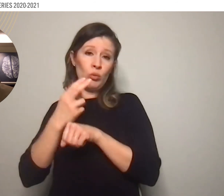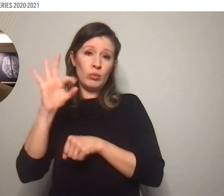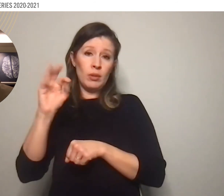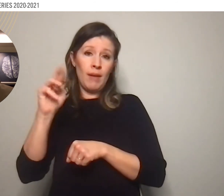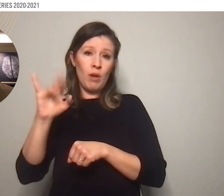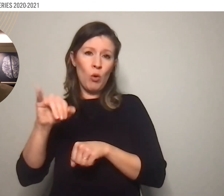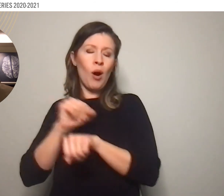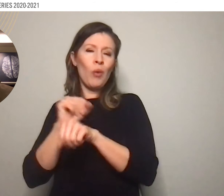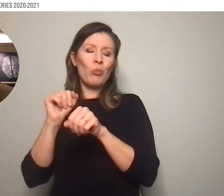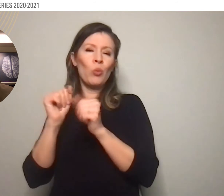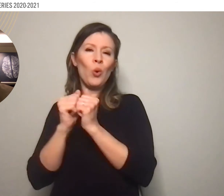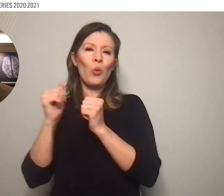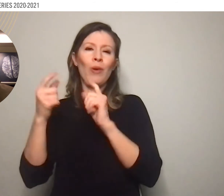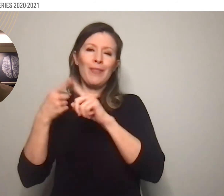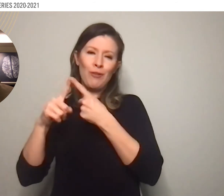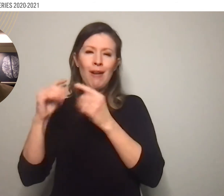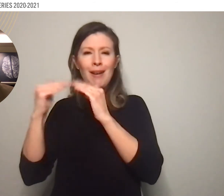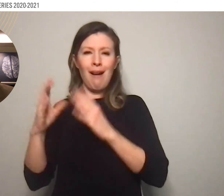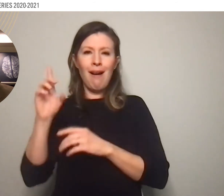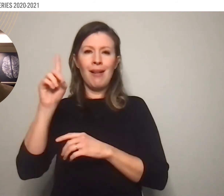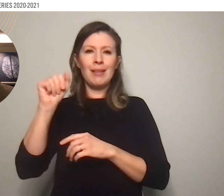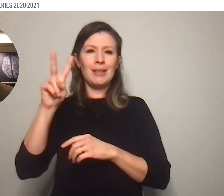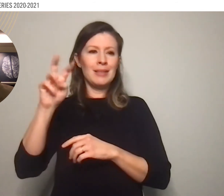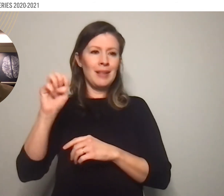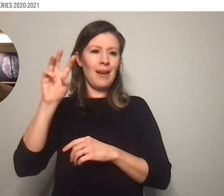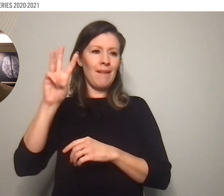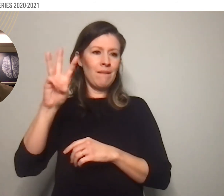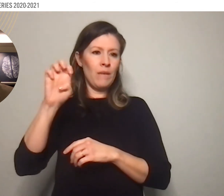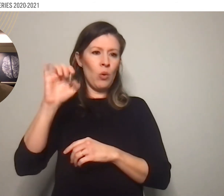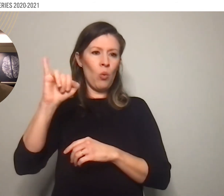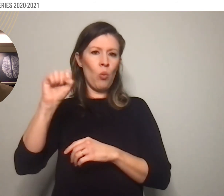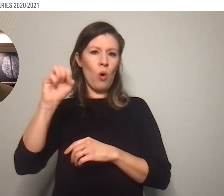fMRI. With my friend and colleague Dave Wiseman, who's now a resident